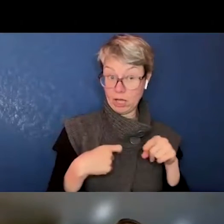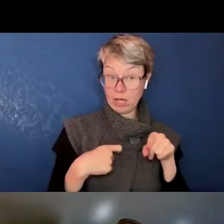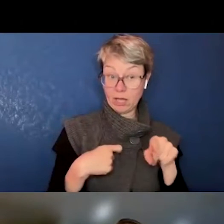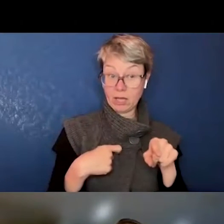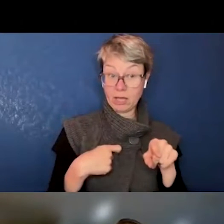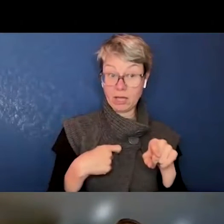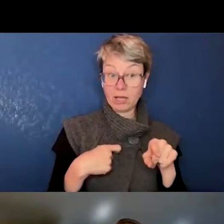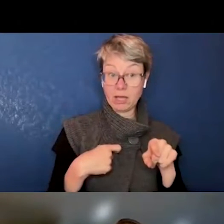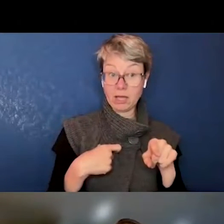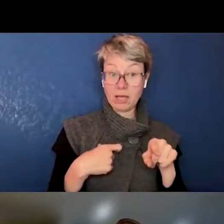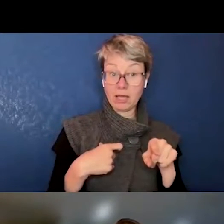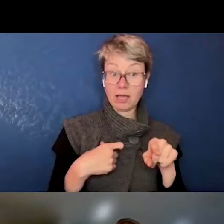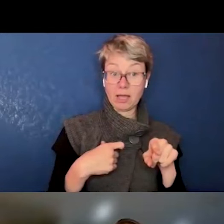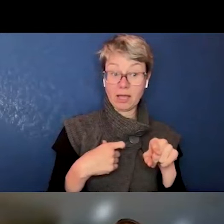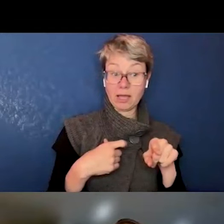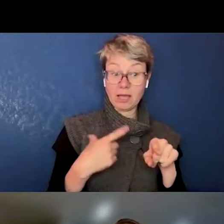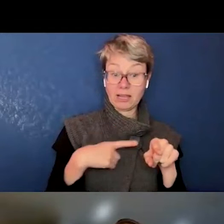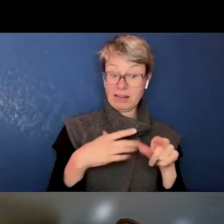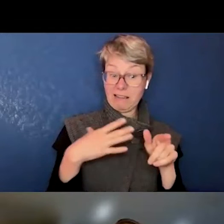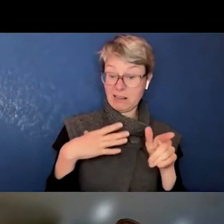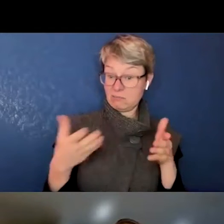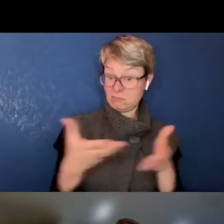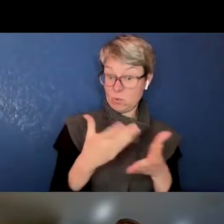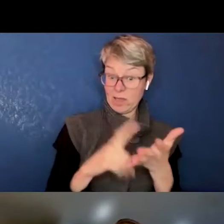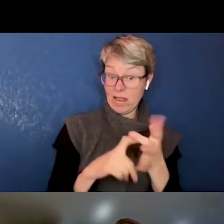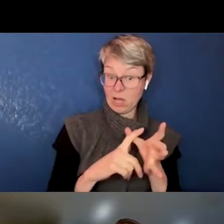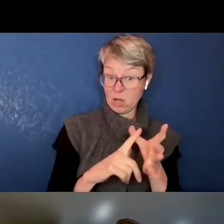legal issues that they need help with legal aid um how can those social